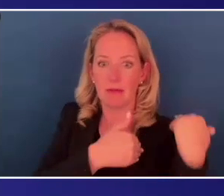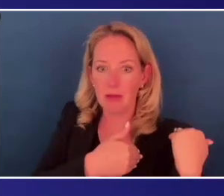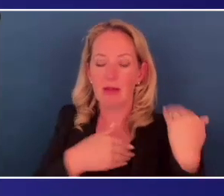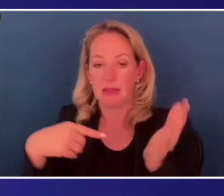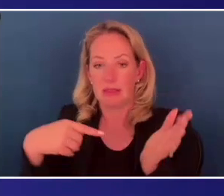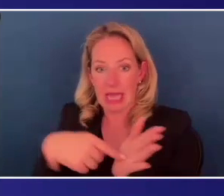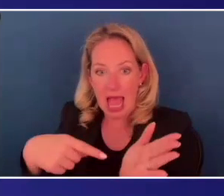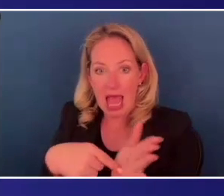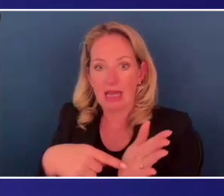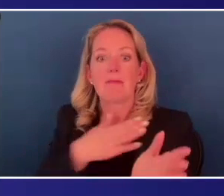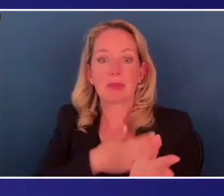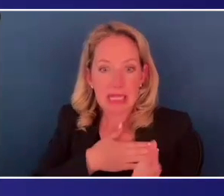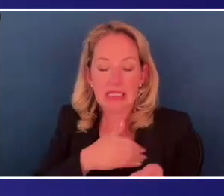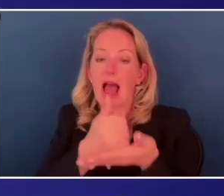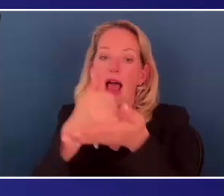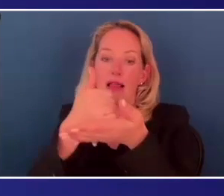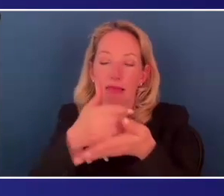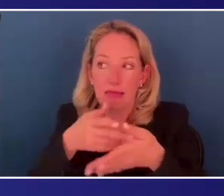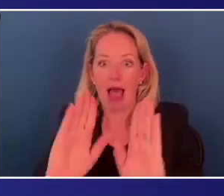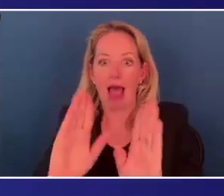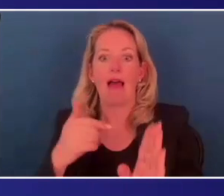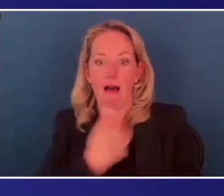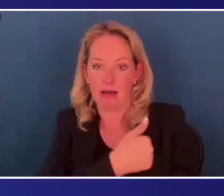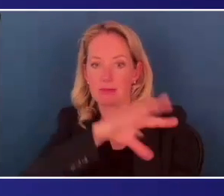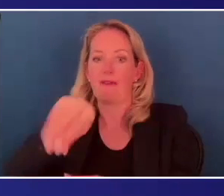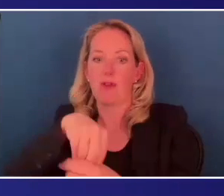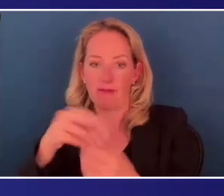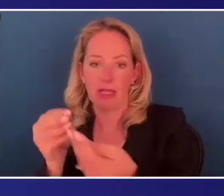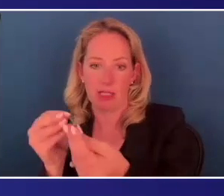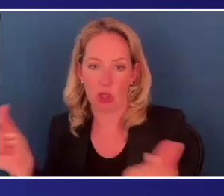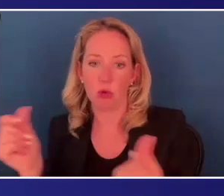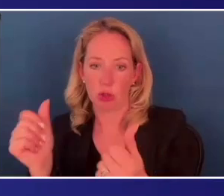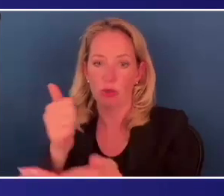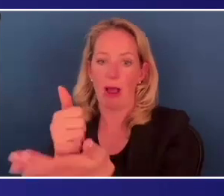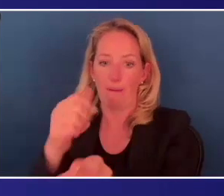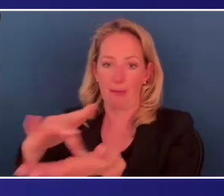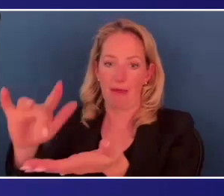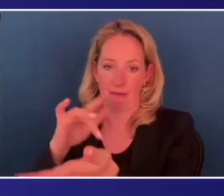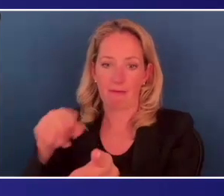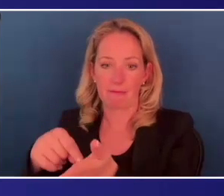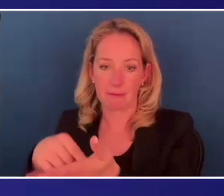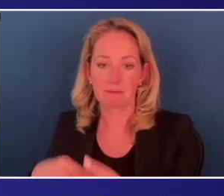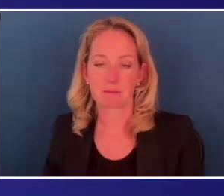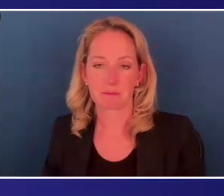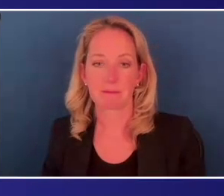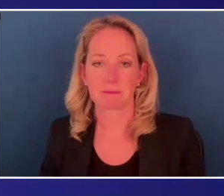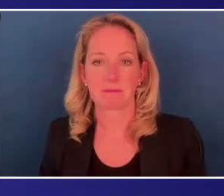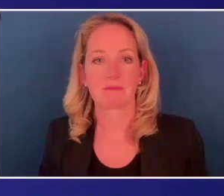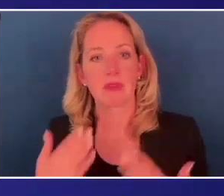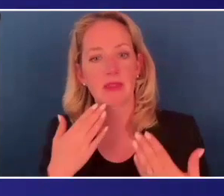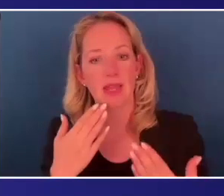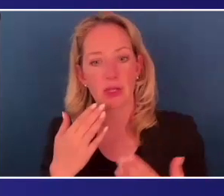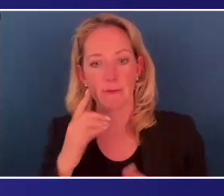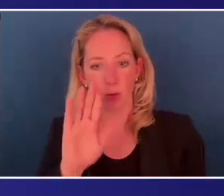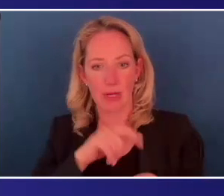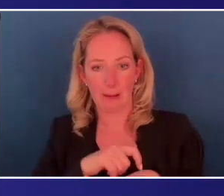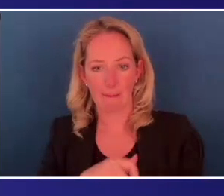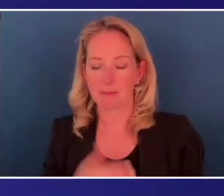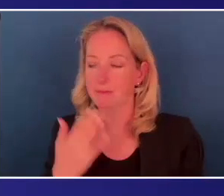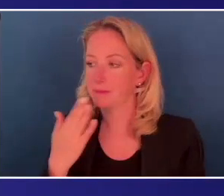Thank you so much for your time. Thank you, Aiana.